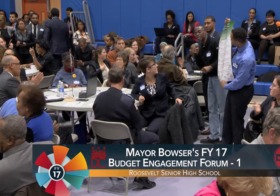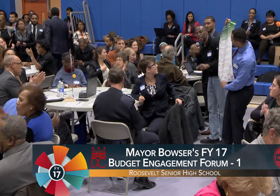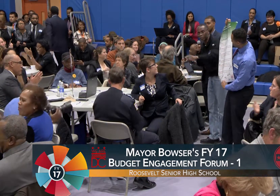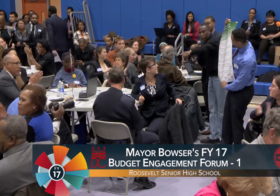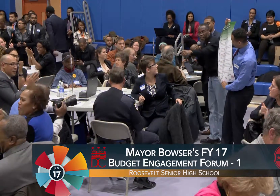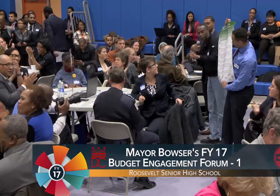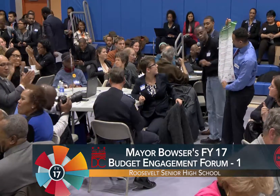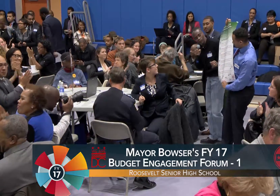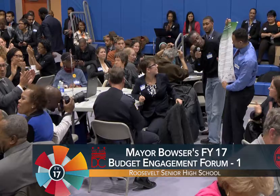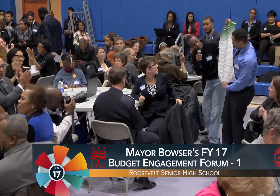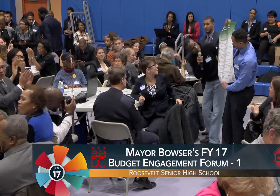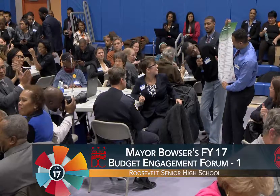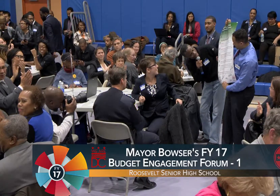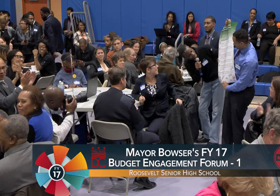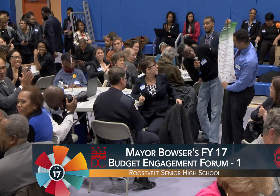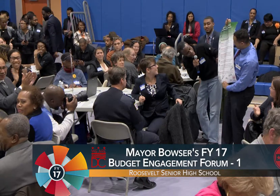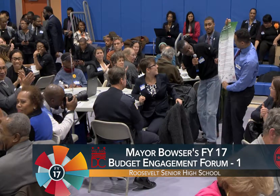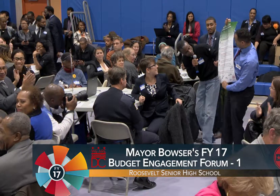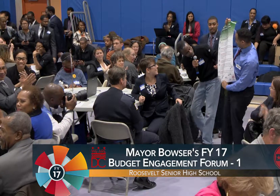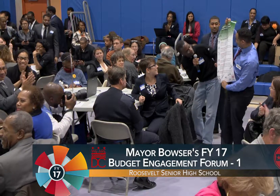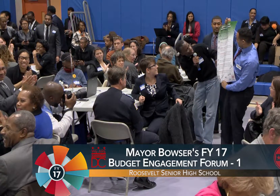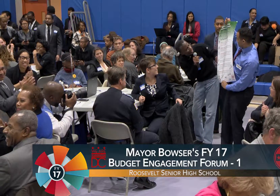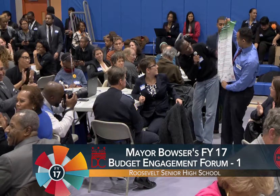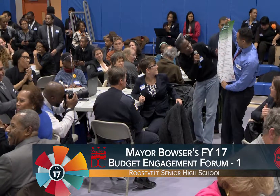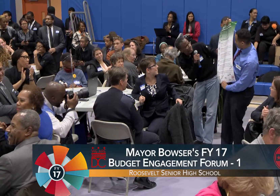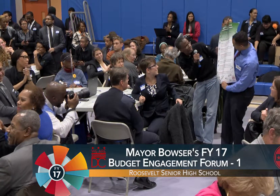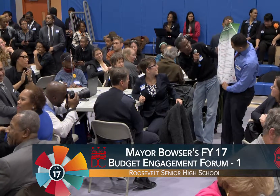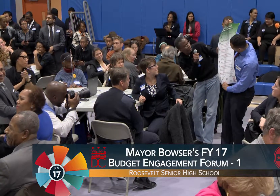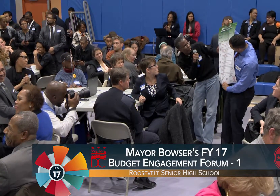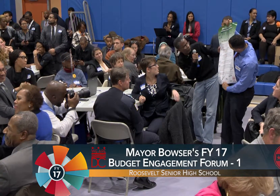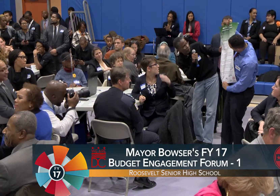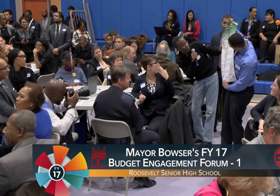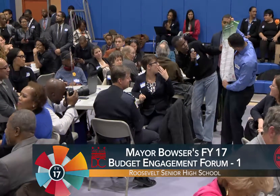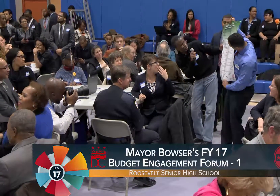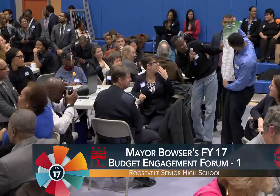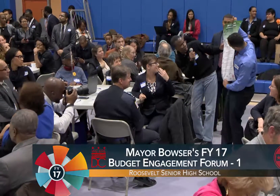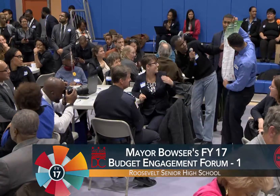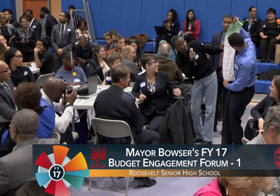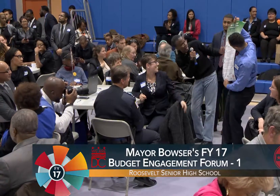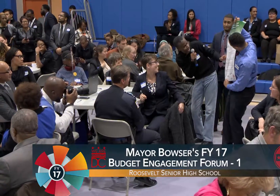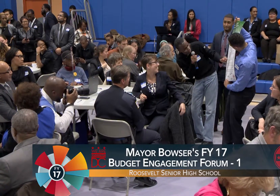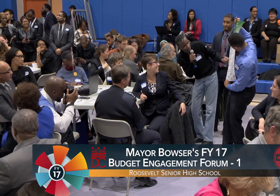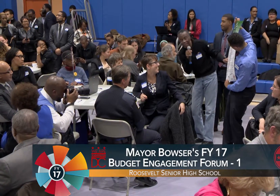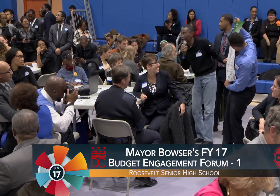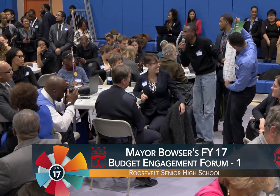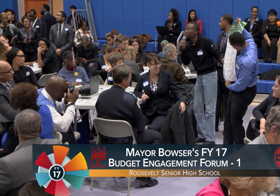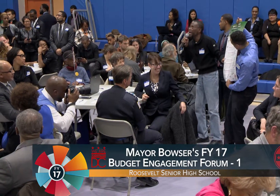AND WHERE ELSE ARE WE AT? OF COURSE HOUSING, HOUSING,